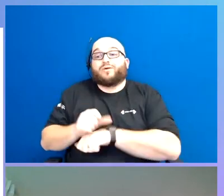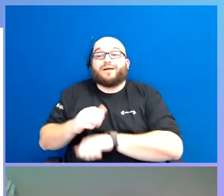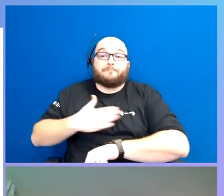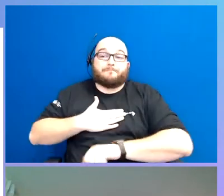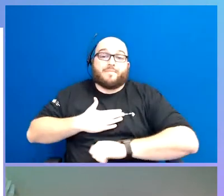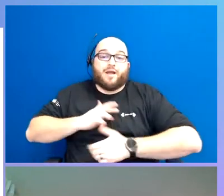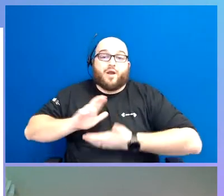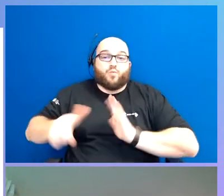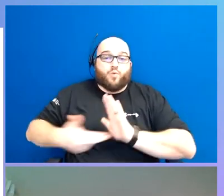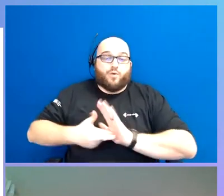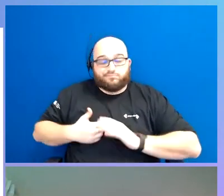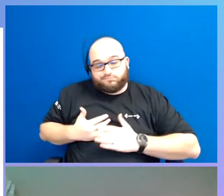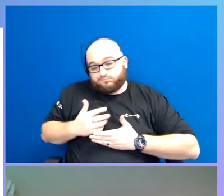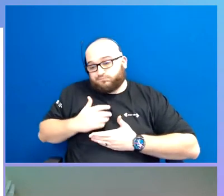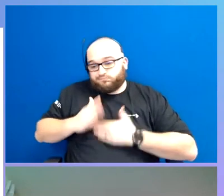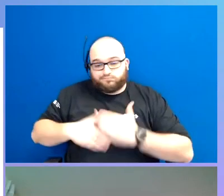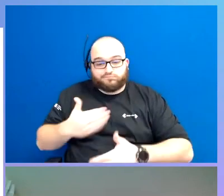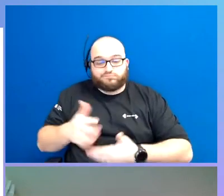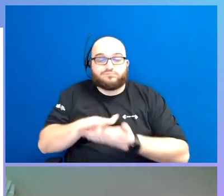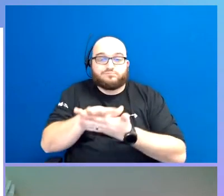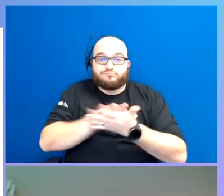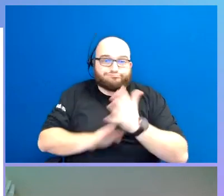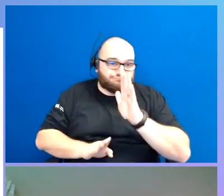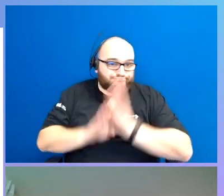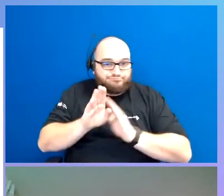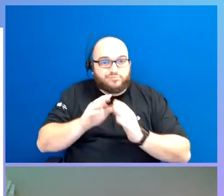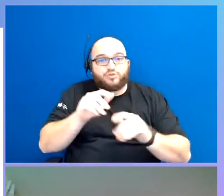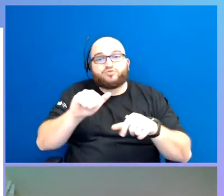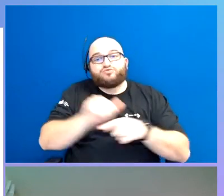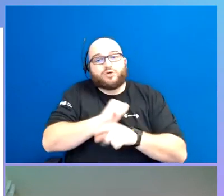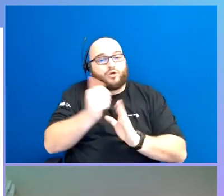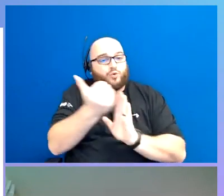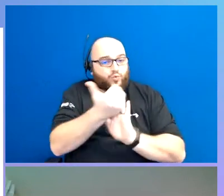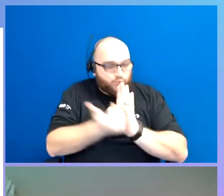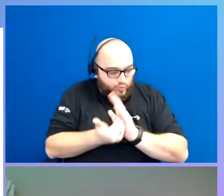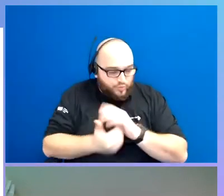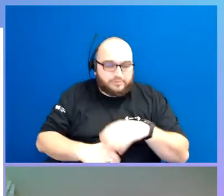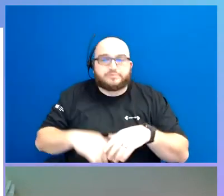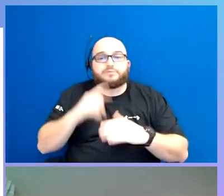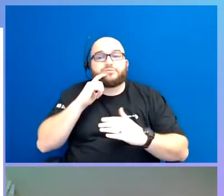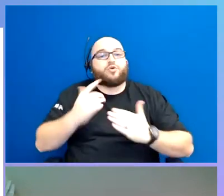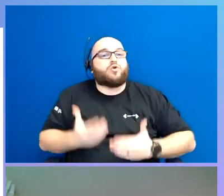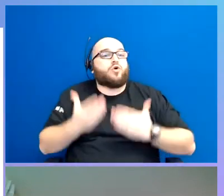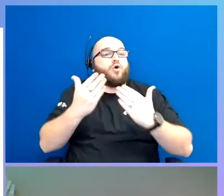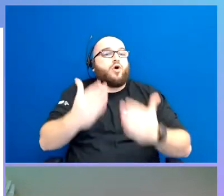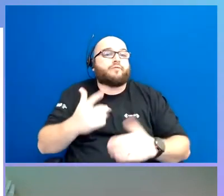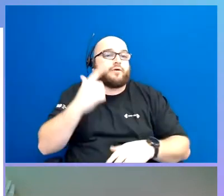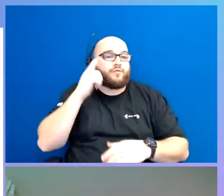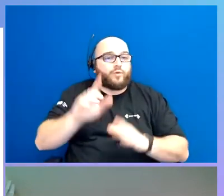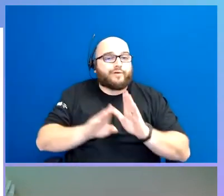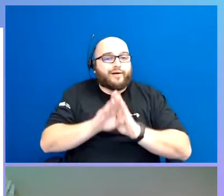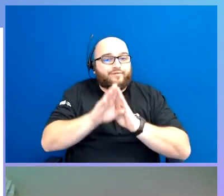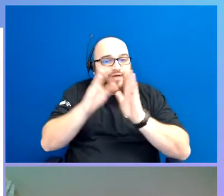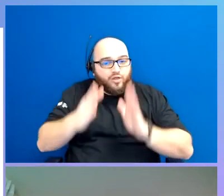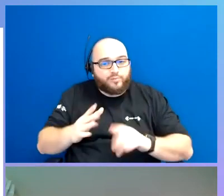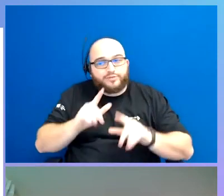courses, these training courses, and then offering them, um, to